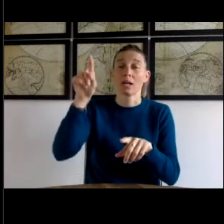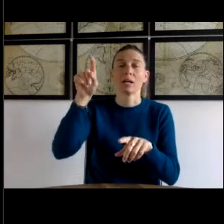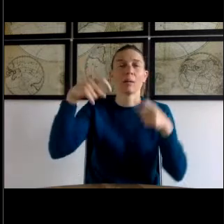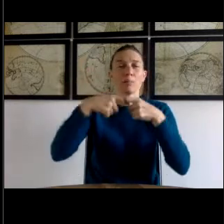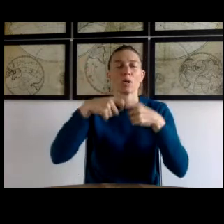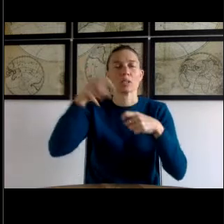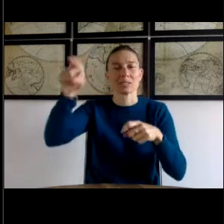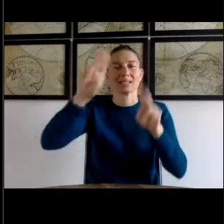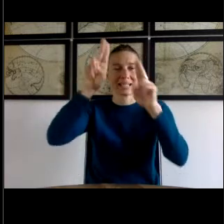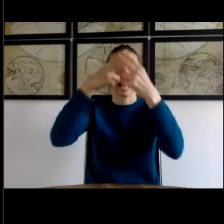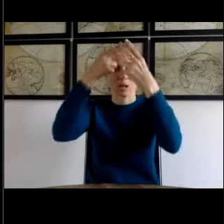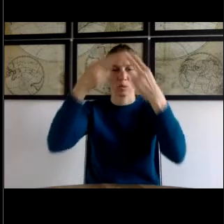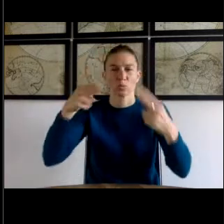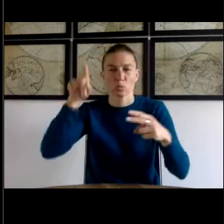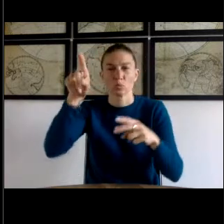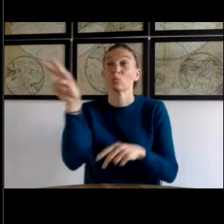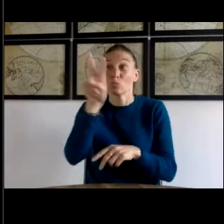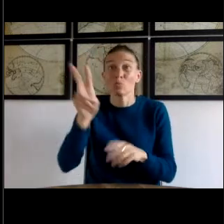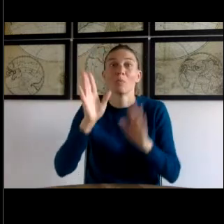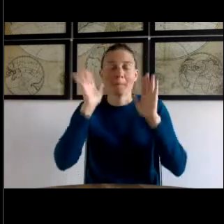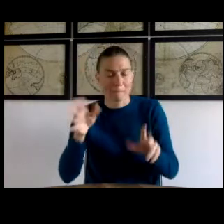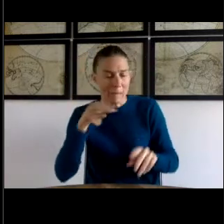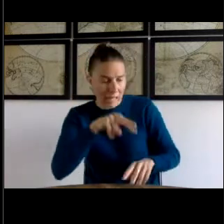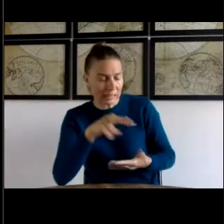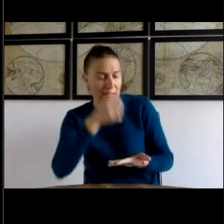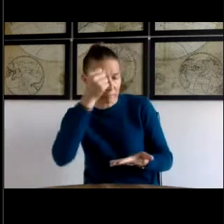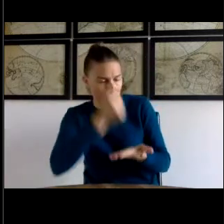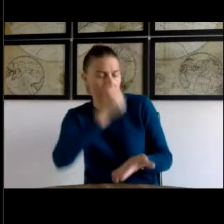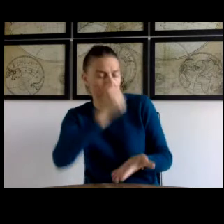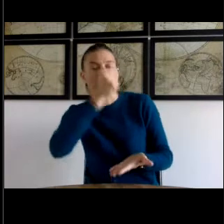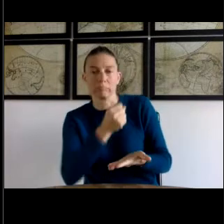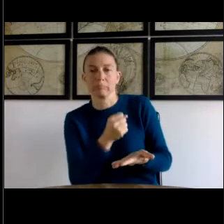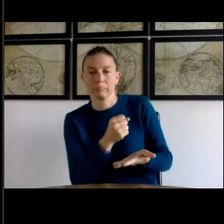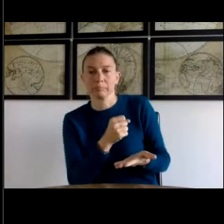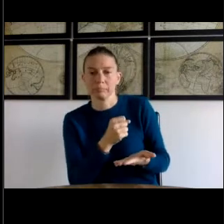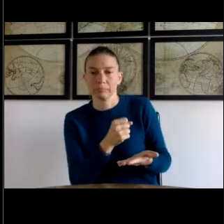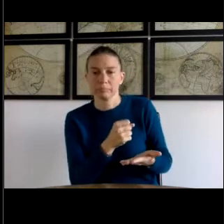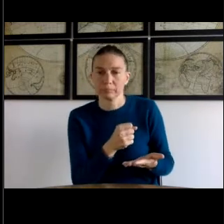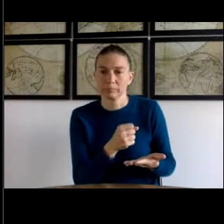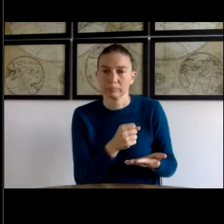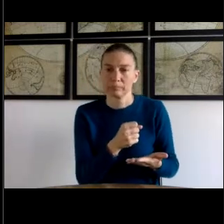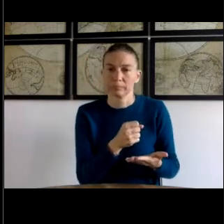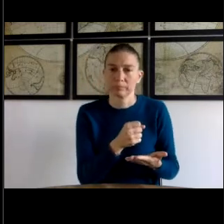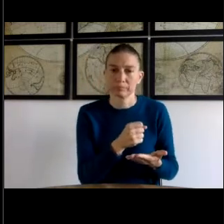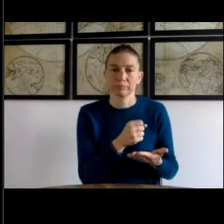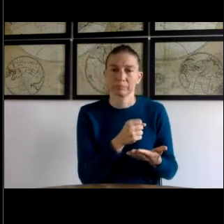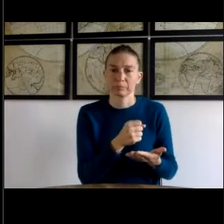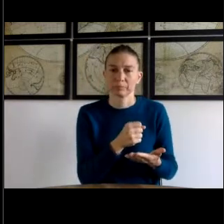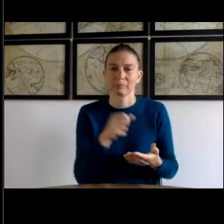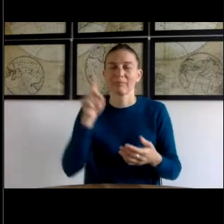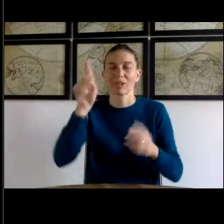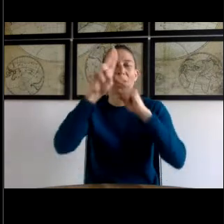so the legislative powers that have the final word and we're waiting for that still.